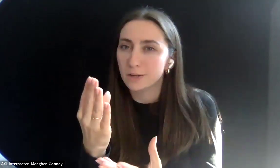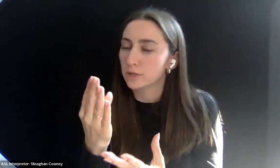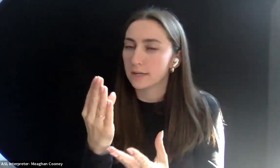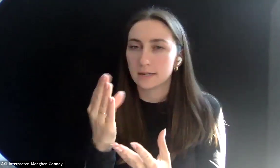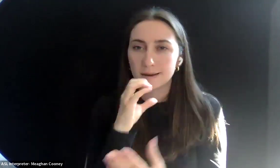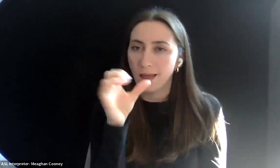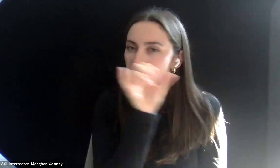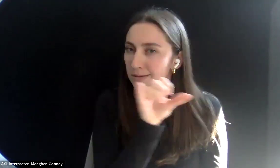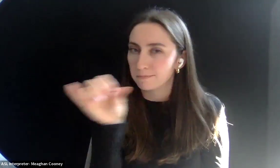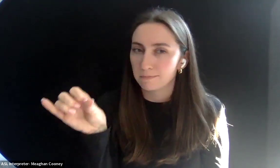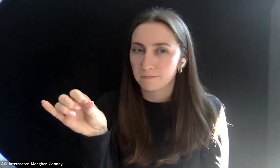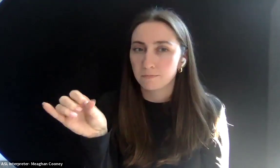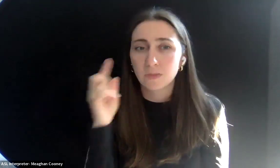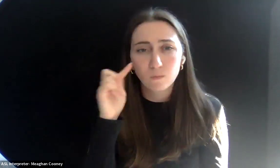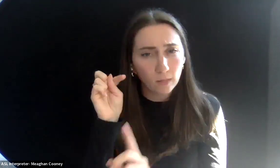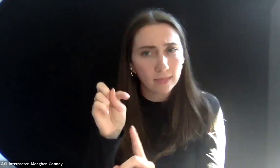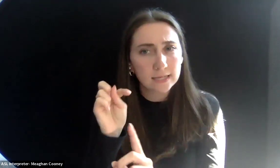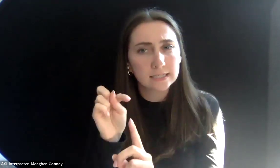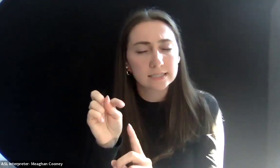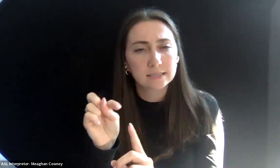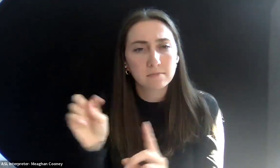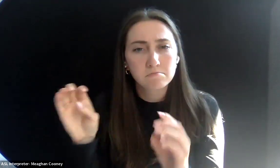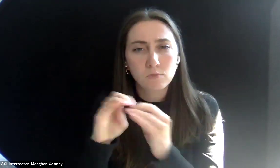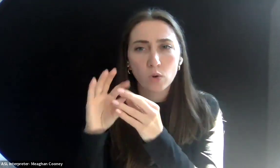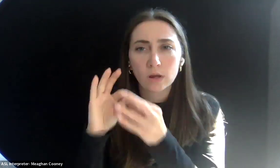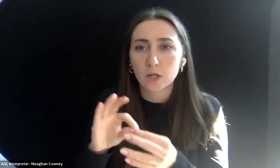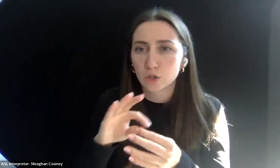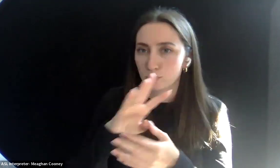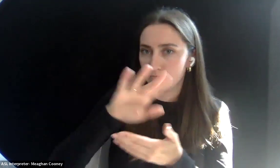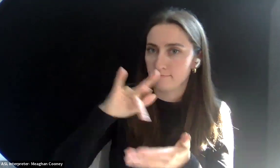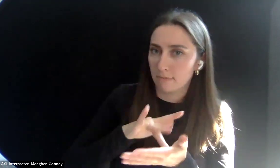So for here this would relate to inland projects, we would ask